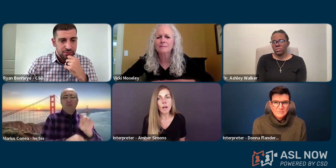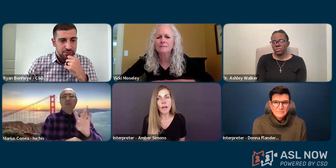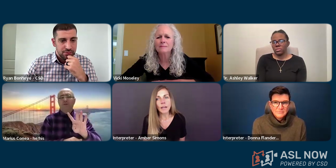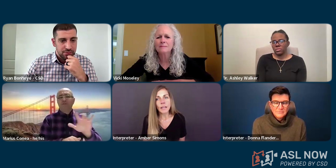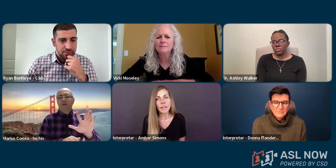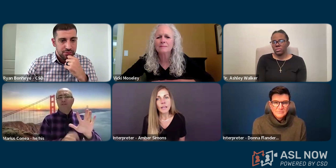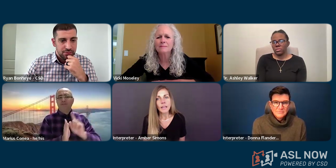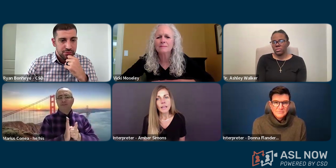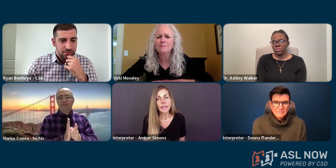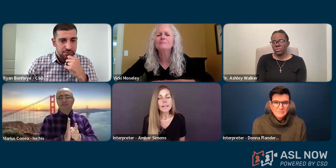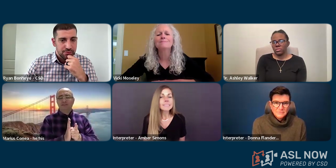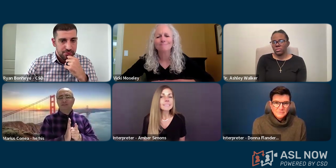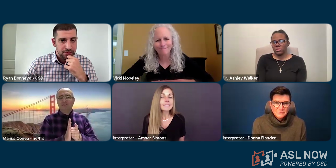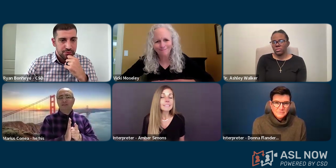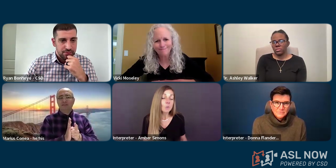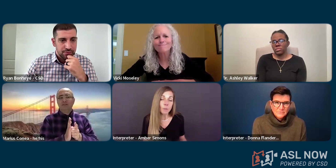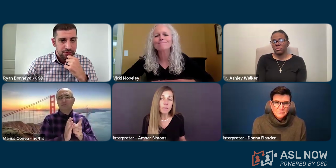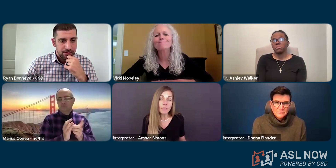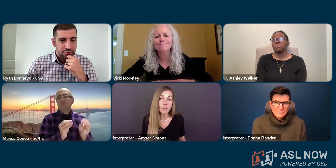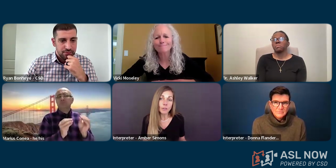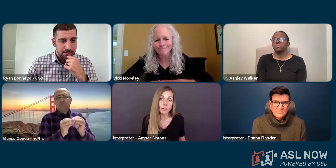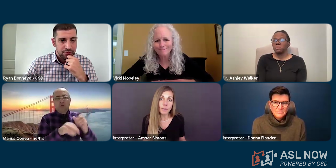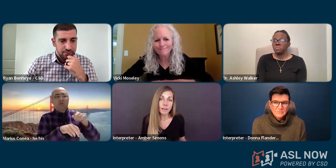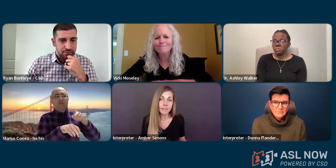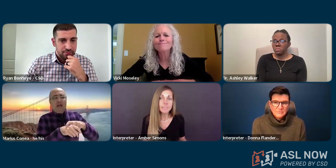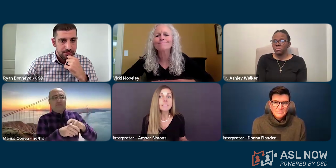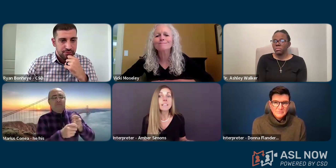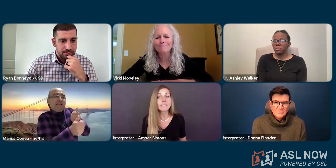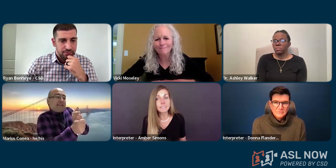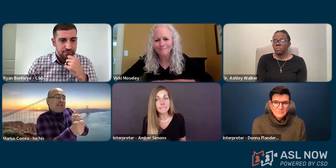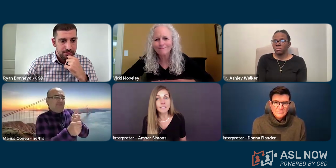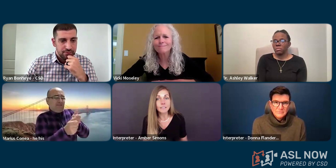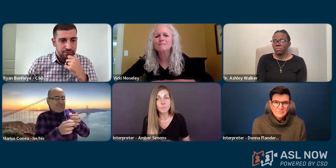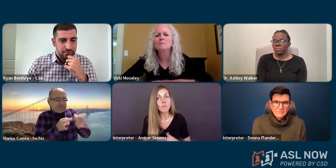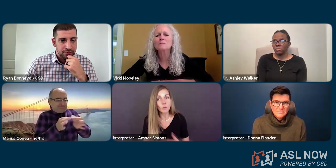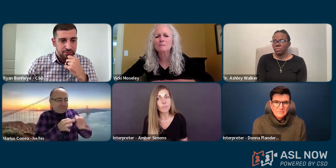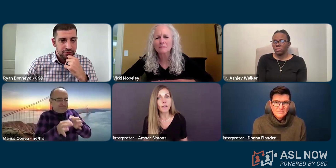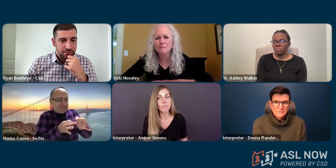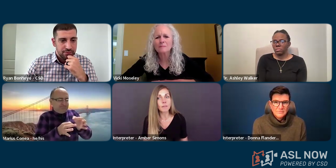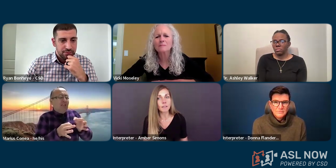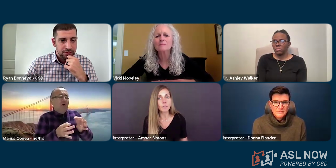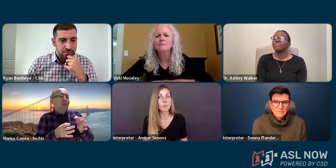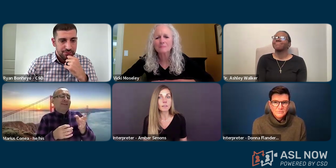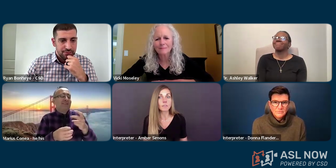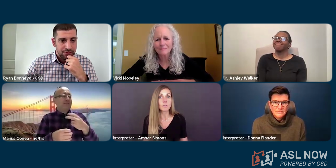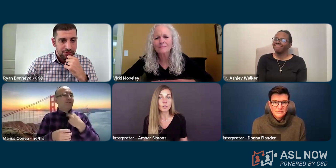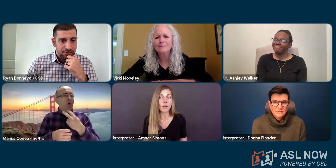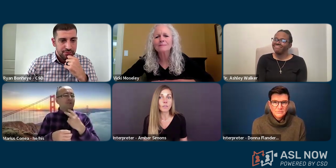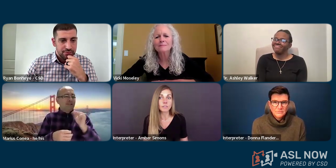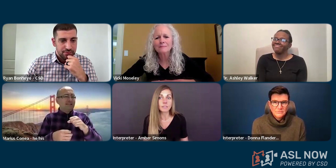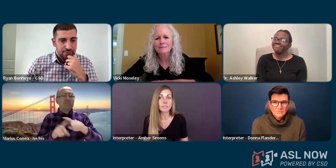one is normally there 30 minutes. Let's extend it to be 45 minutes because there's obviously